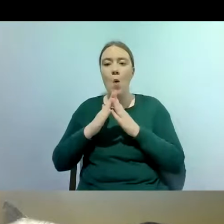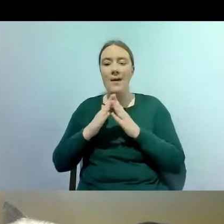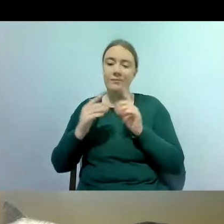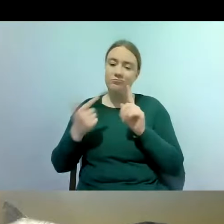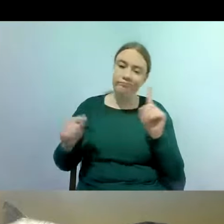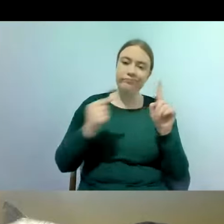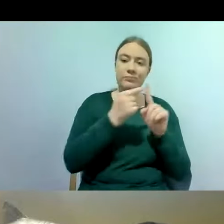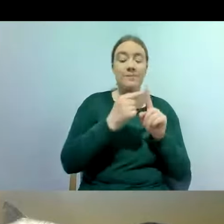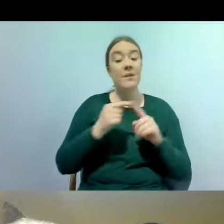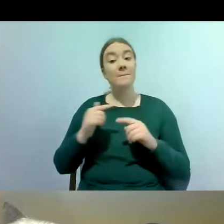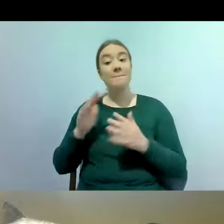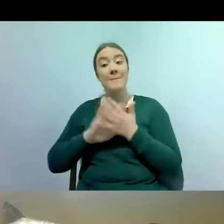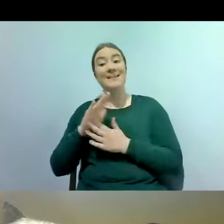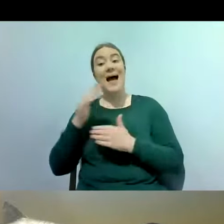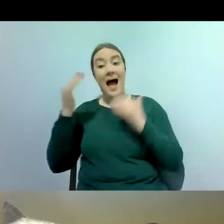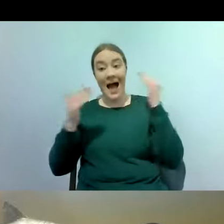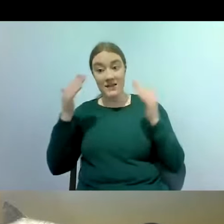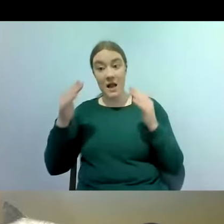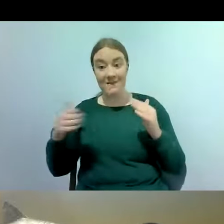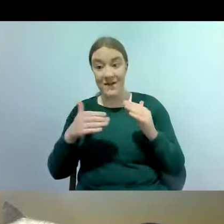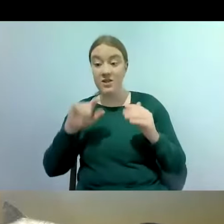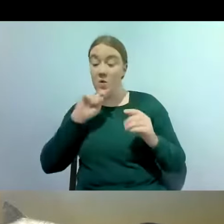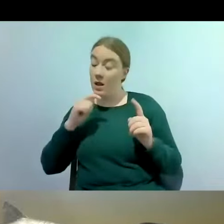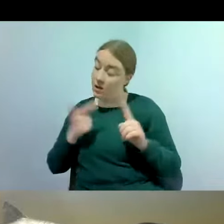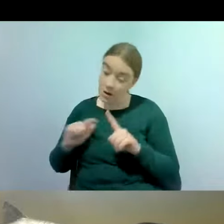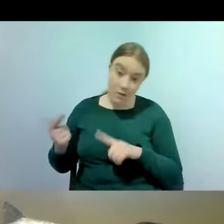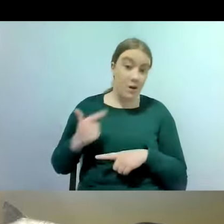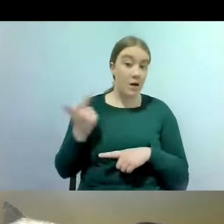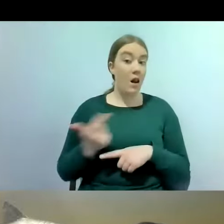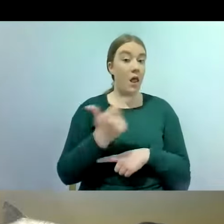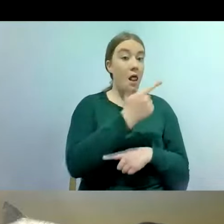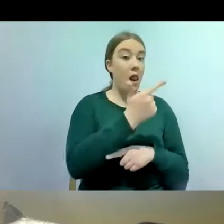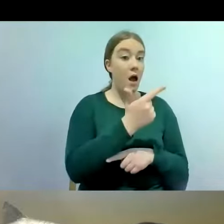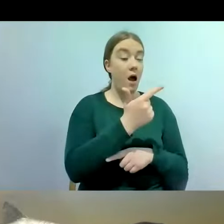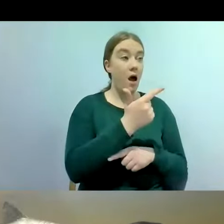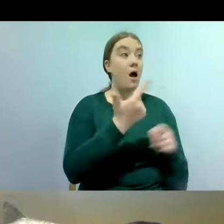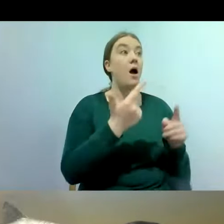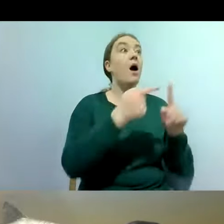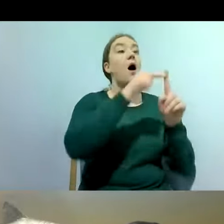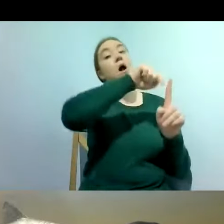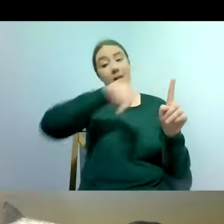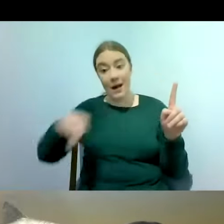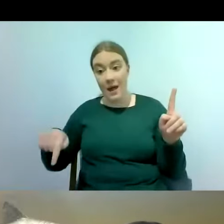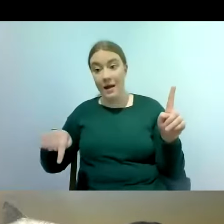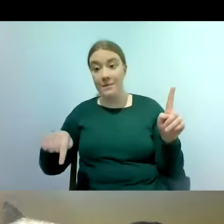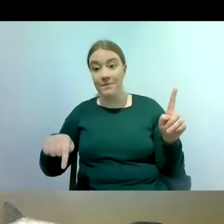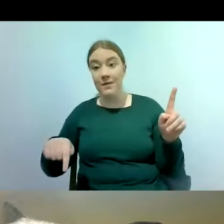adults will return to areas where they emerged from the egg as a juvenile